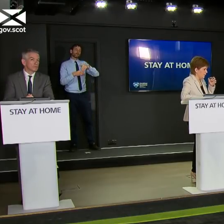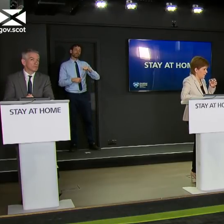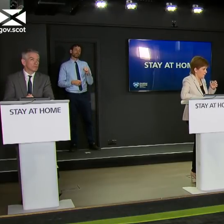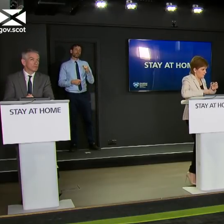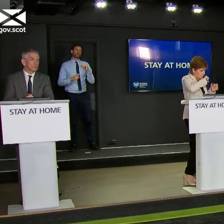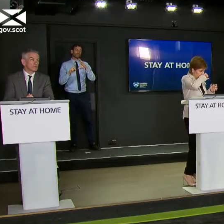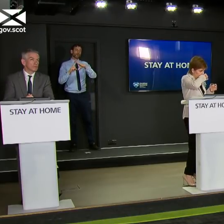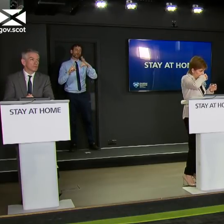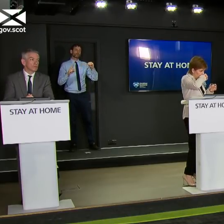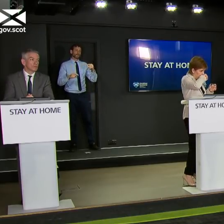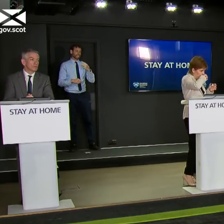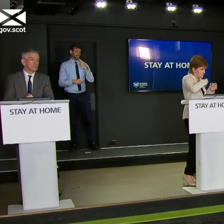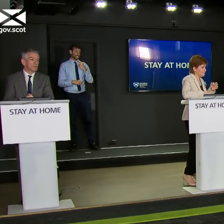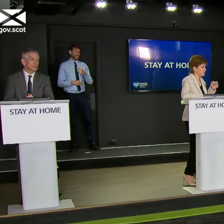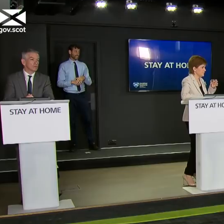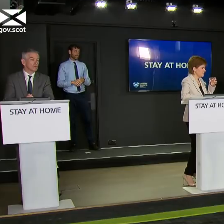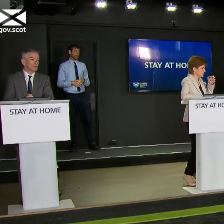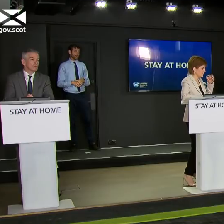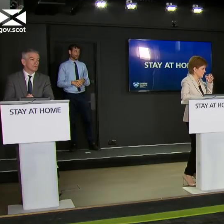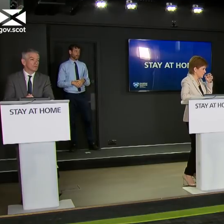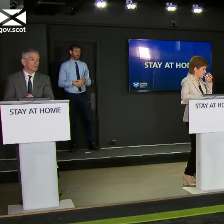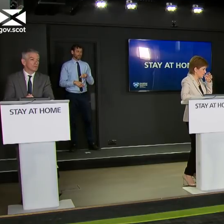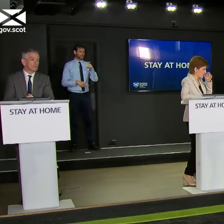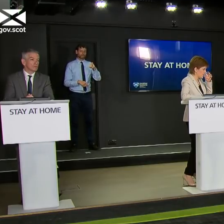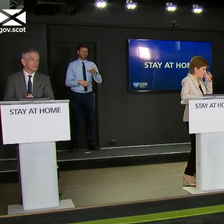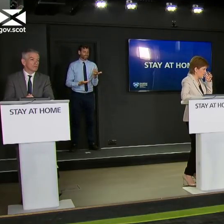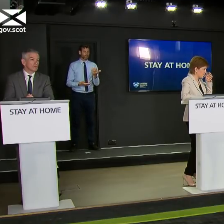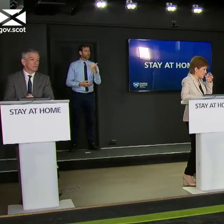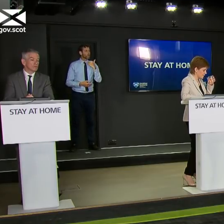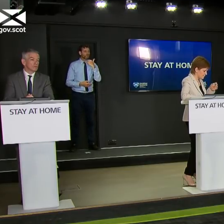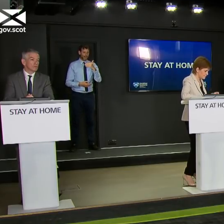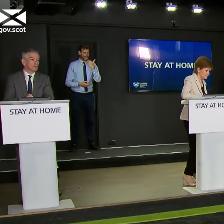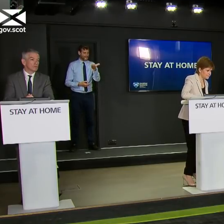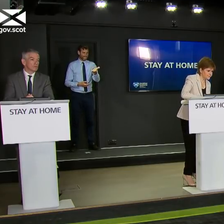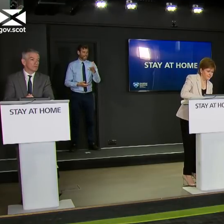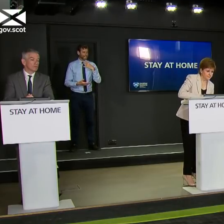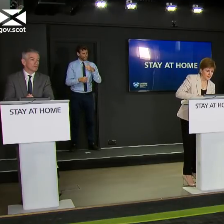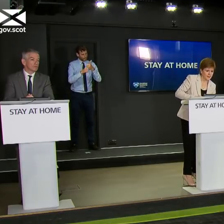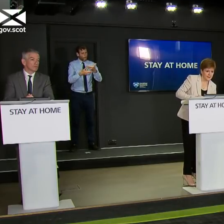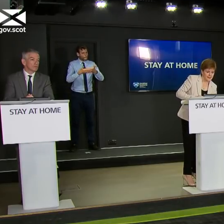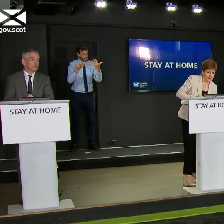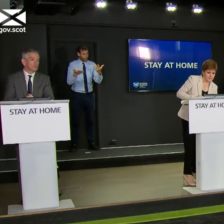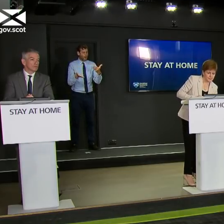move is, and I quote, 'too little and too late'. How do you respond to that?